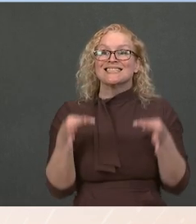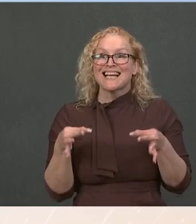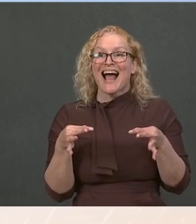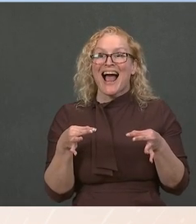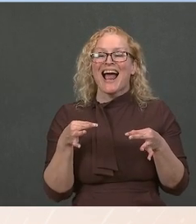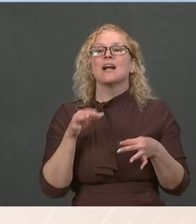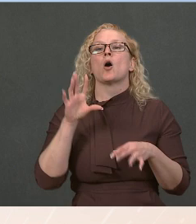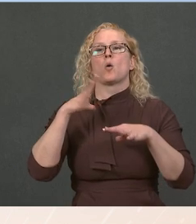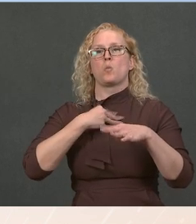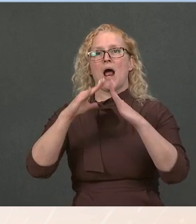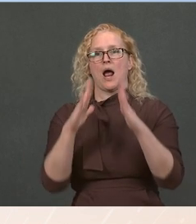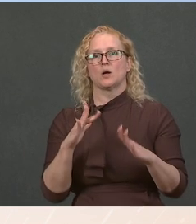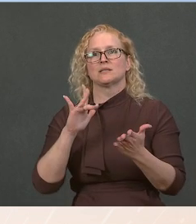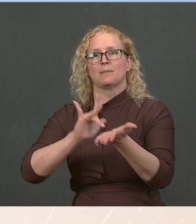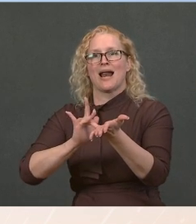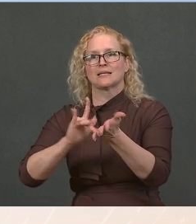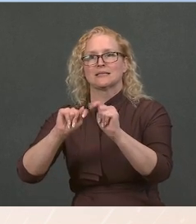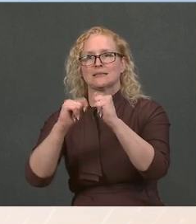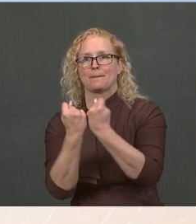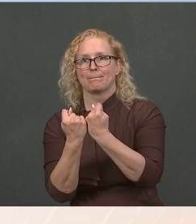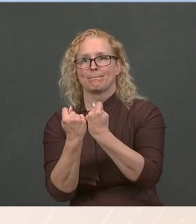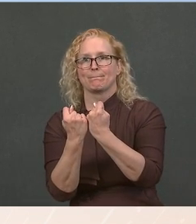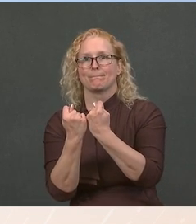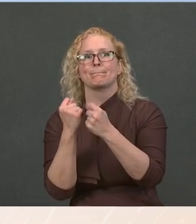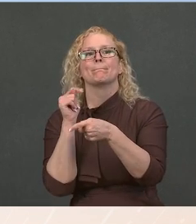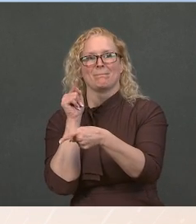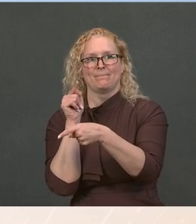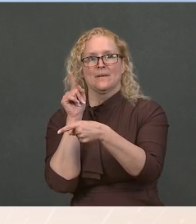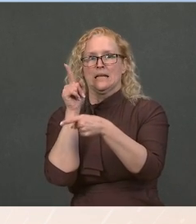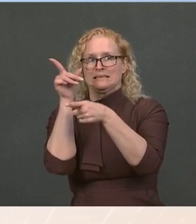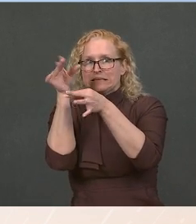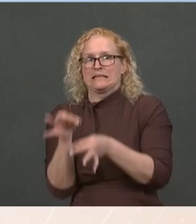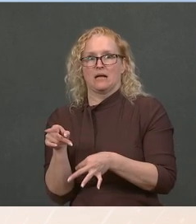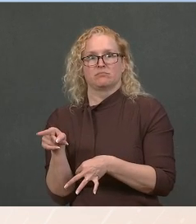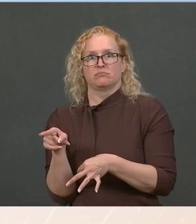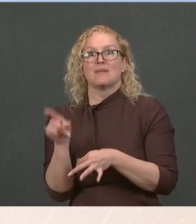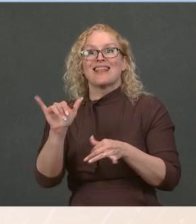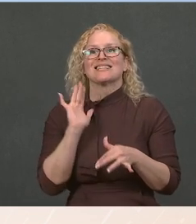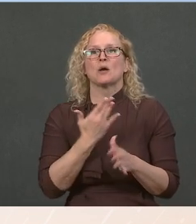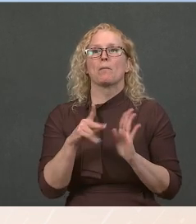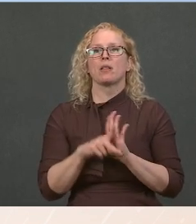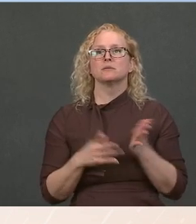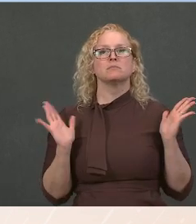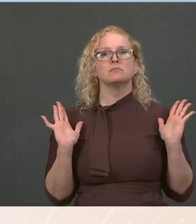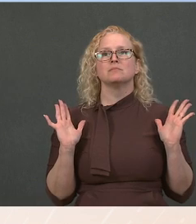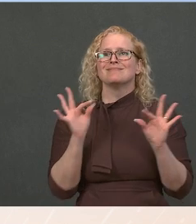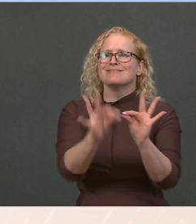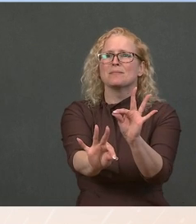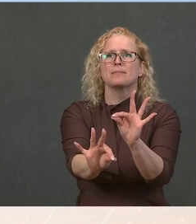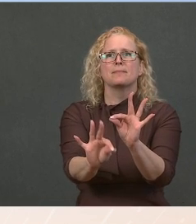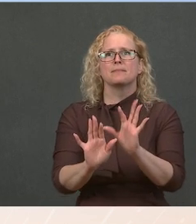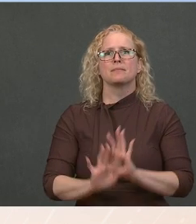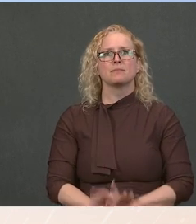That is our policy. That's what I just read to you. I don't have anything more beyond that. The Press: So, unclear of when that policy changed from just being more transparent to --